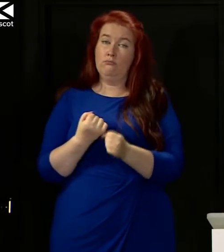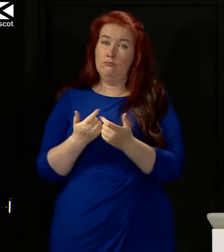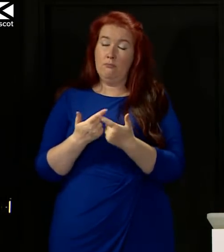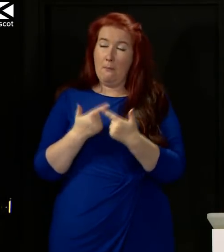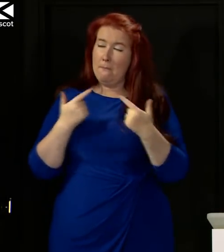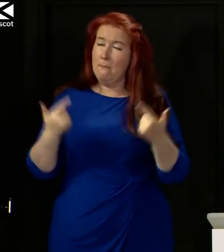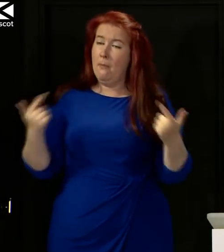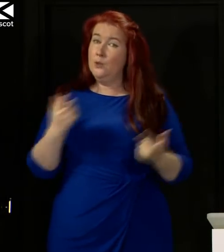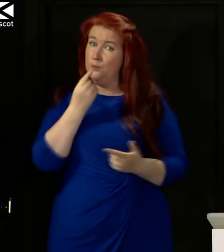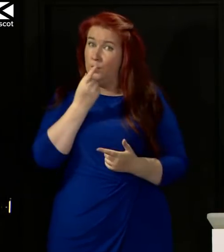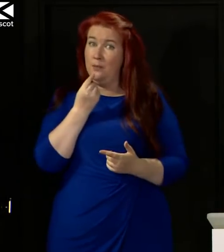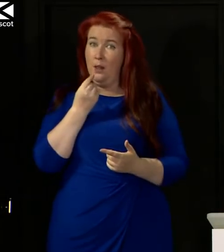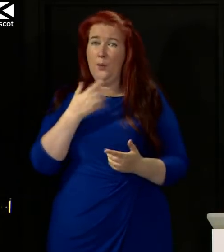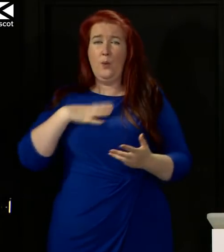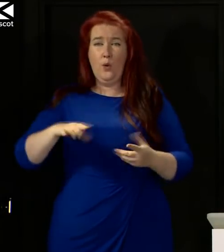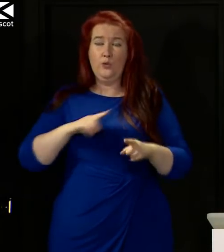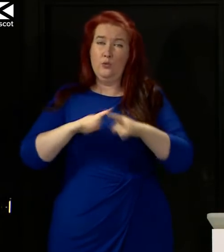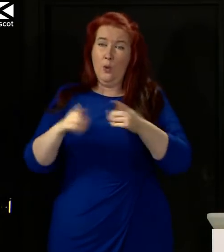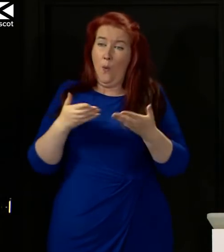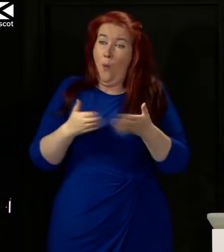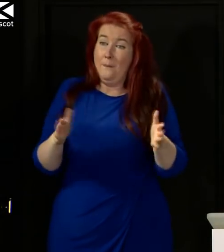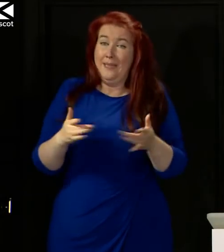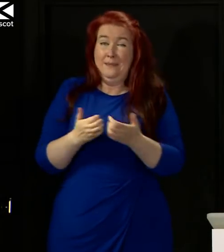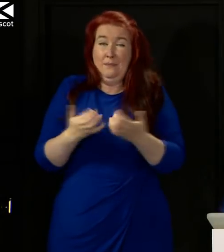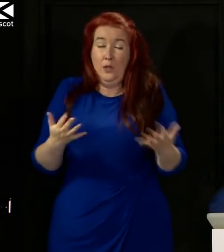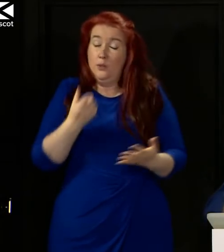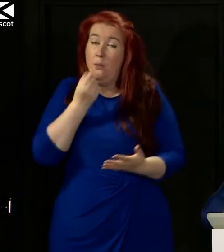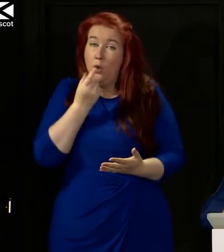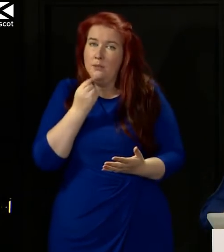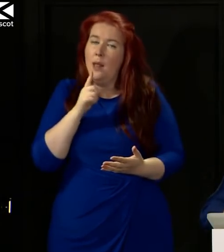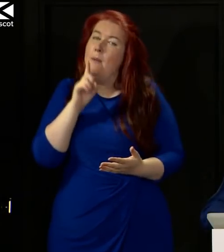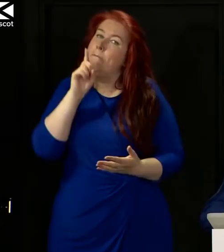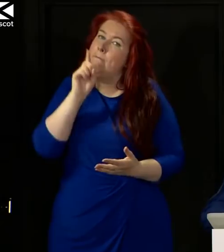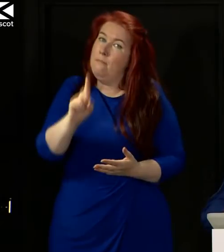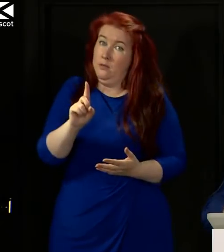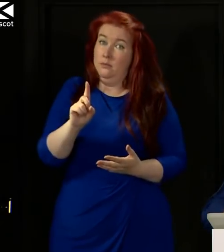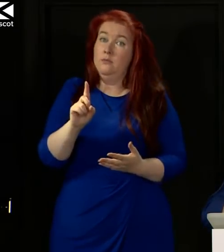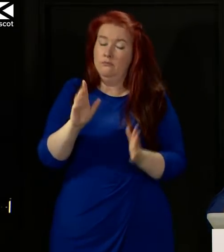as maximalist as we can in the changes we make, but we must ensure we are not being